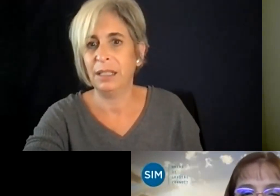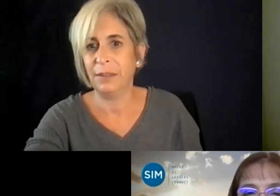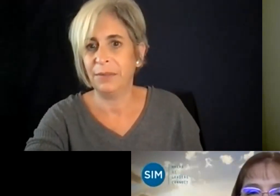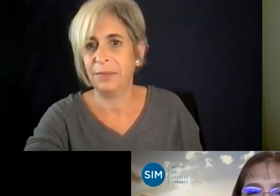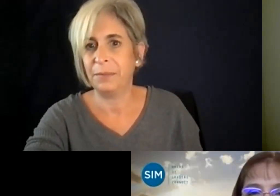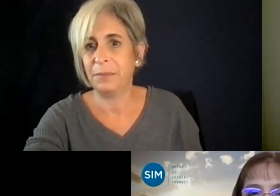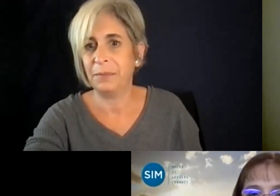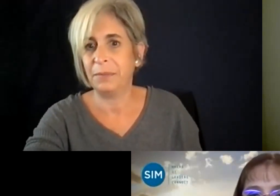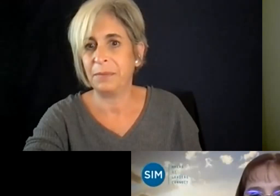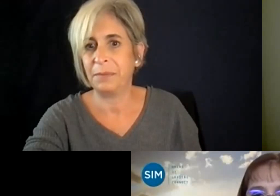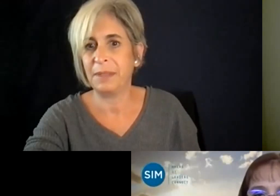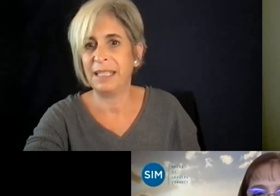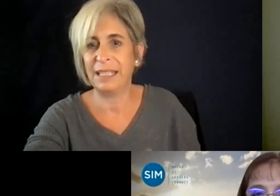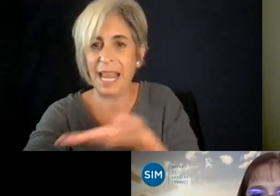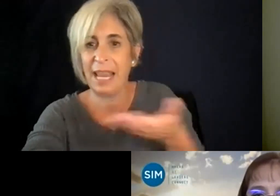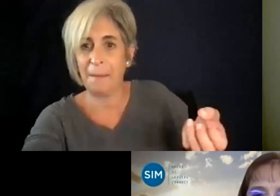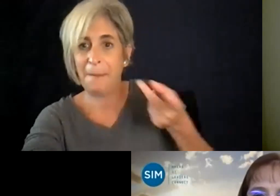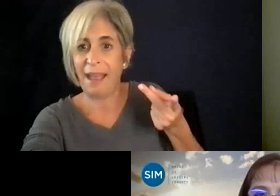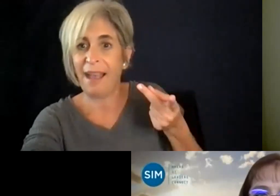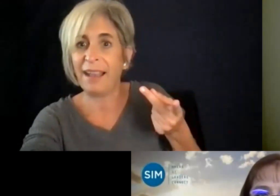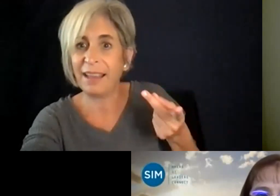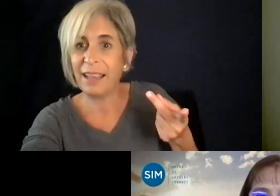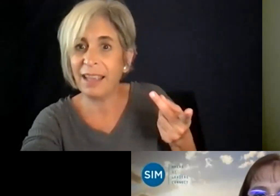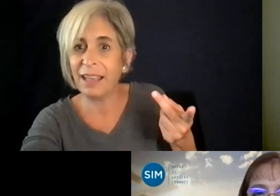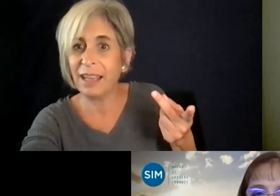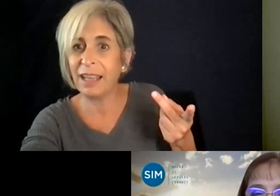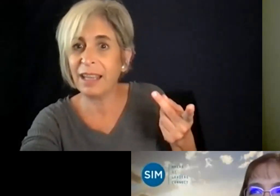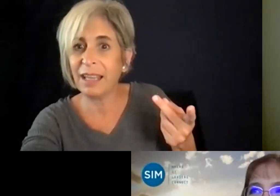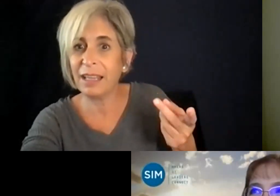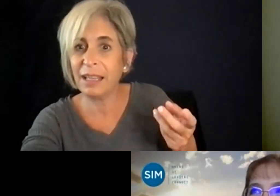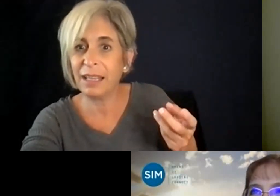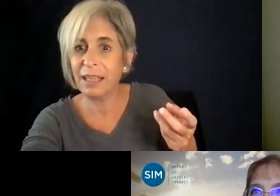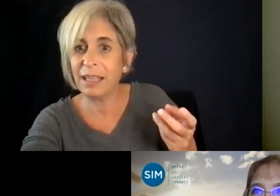the head of HR at my company and see what we can make happen. Kimberly: That's amazing!